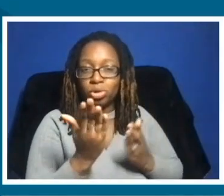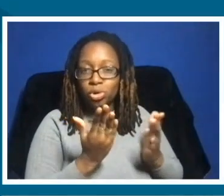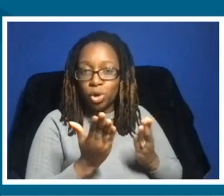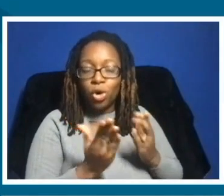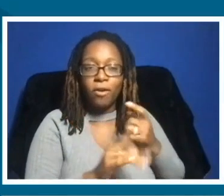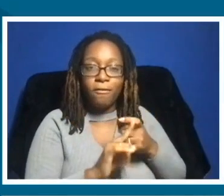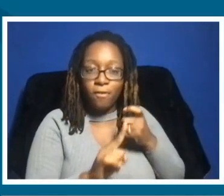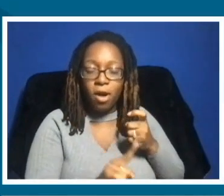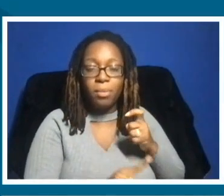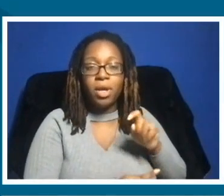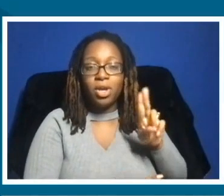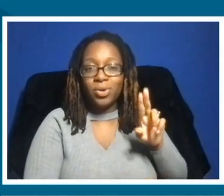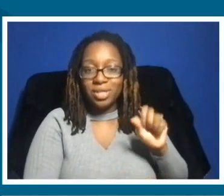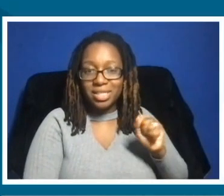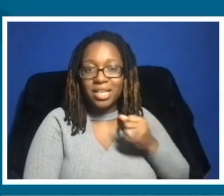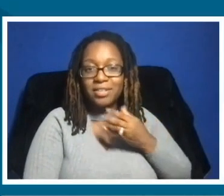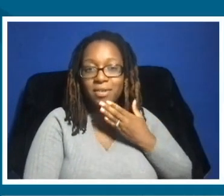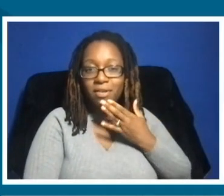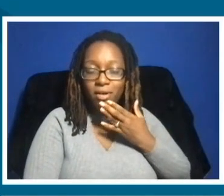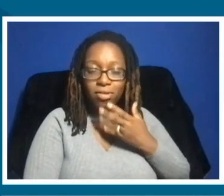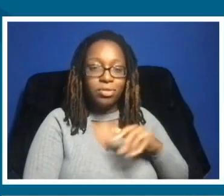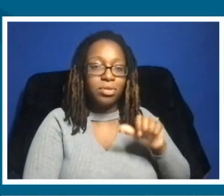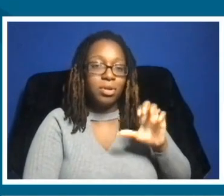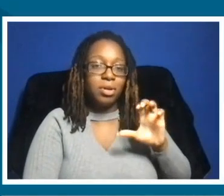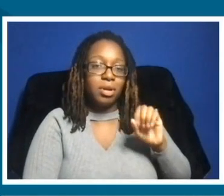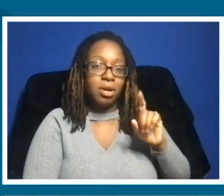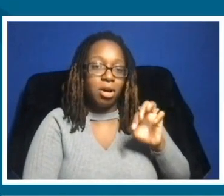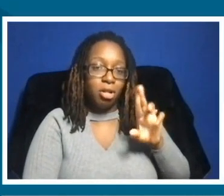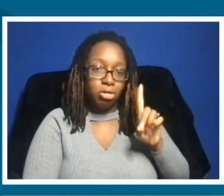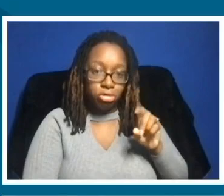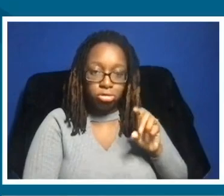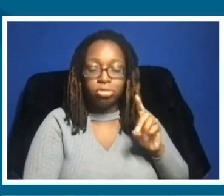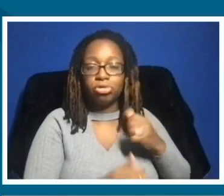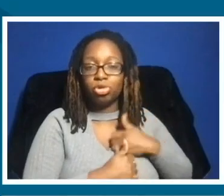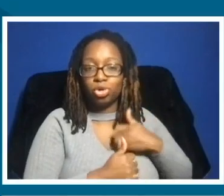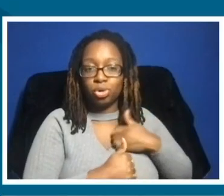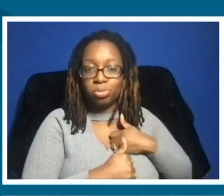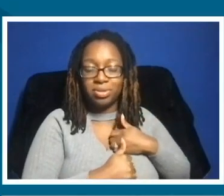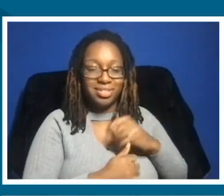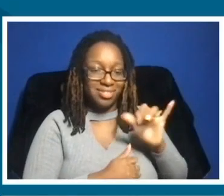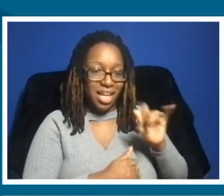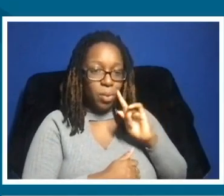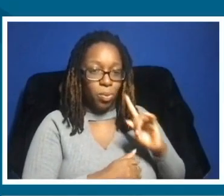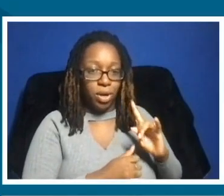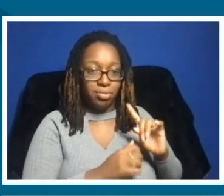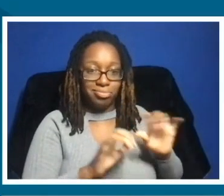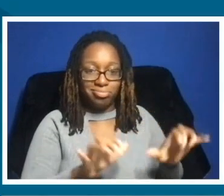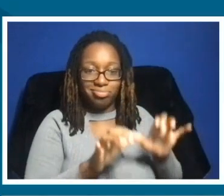goal students create some type of activation related to this site